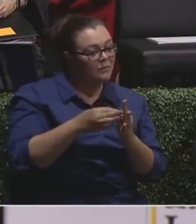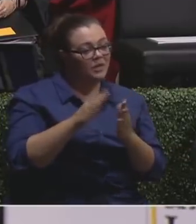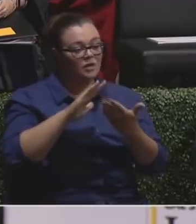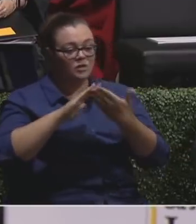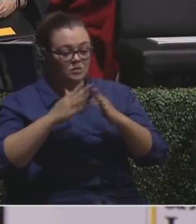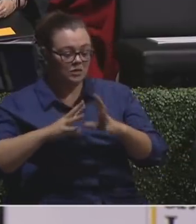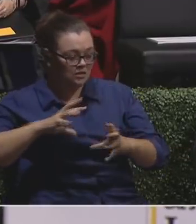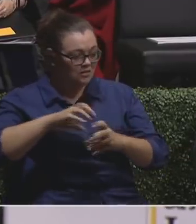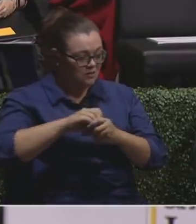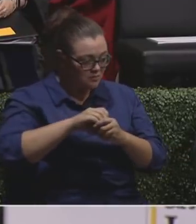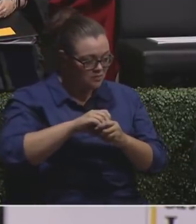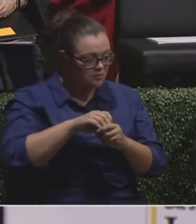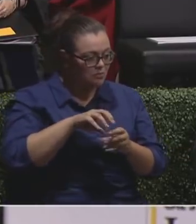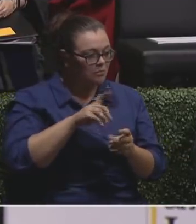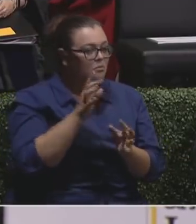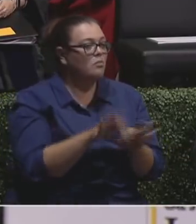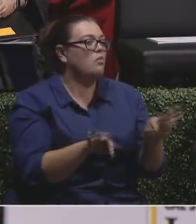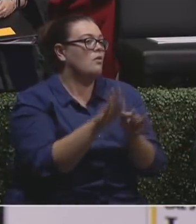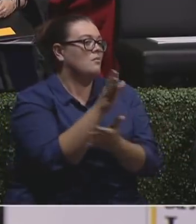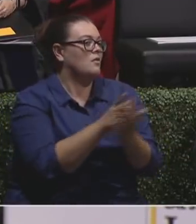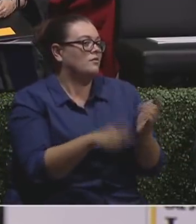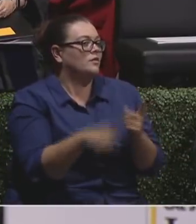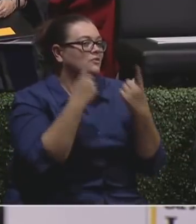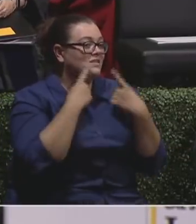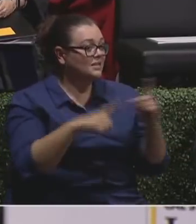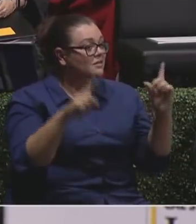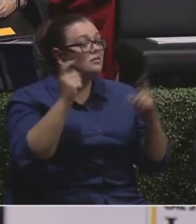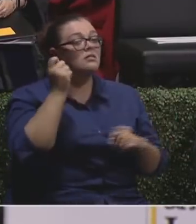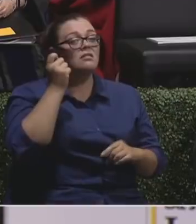WE ARE ABOUT TENDING TO THE WHOLE CHILD WHOSE FAMILY AND COMMUNITY ARE INTEGRAL FACTORS IN THEIR SUCCESS.